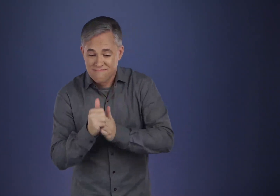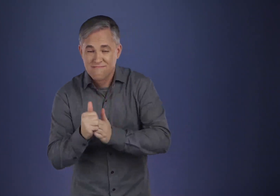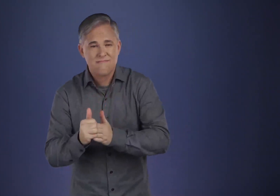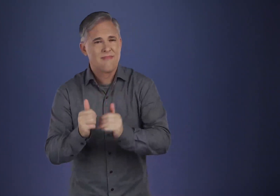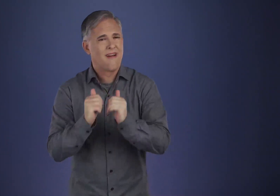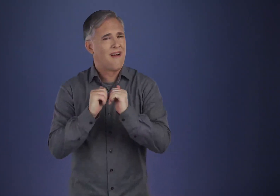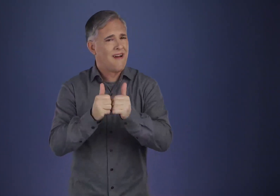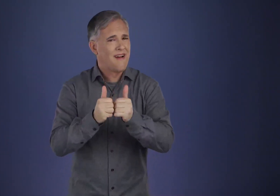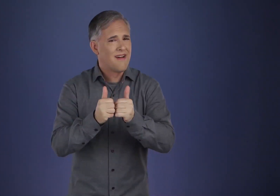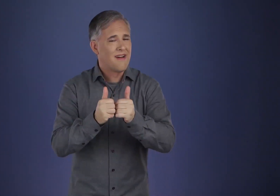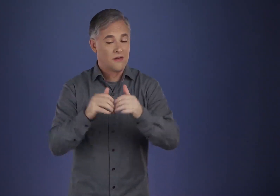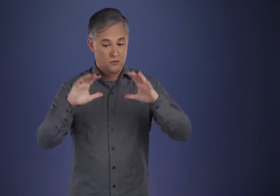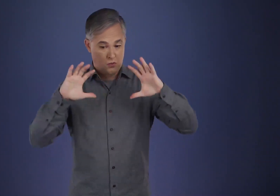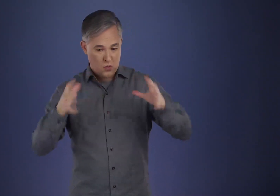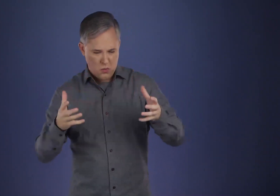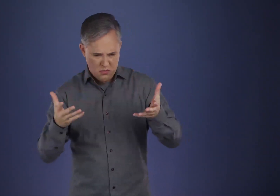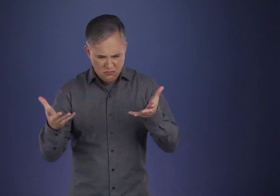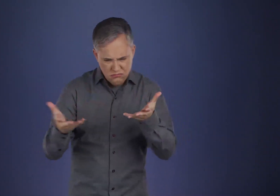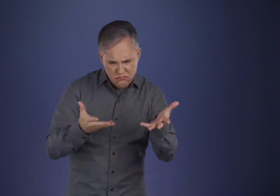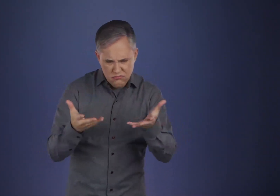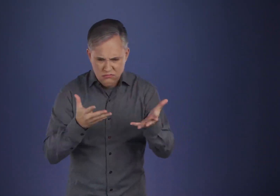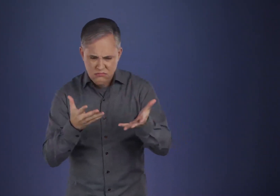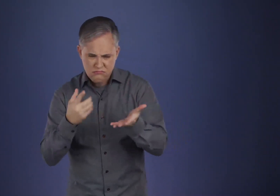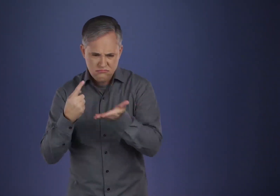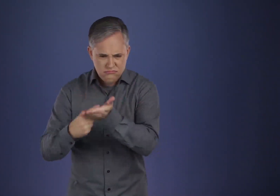as He may express Himself in our group conscience.